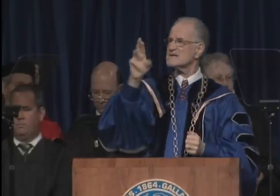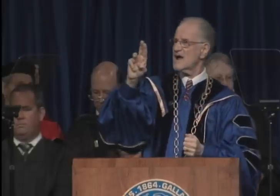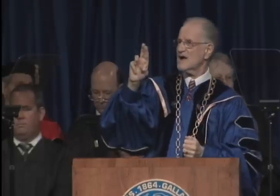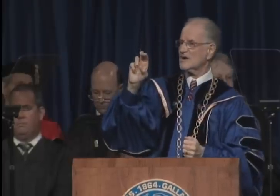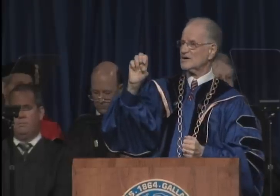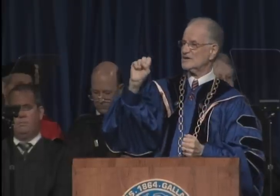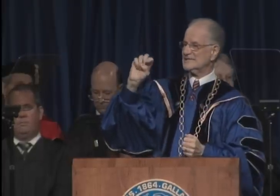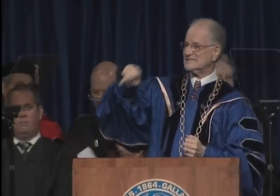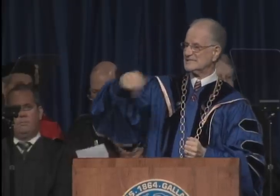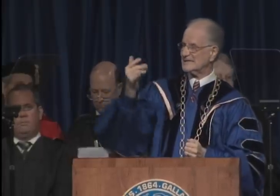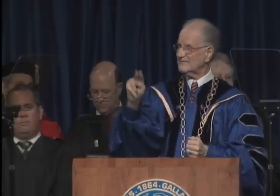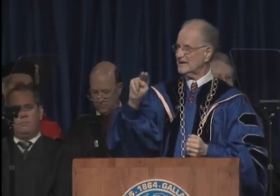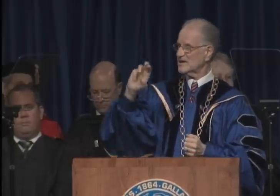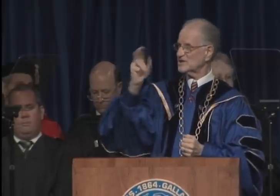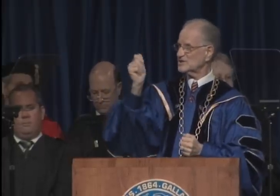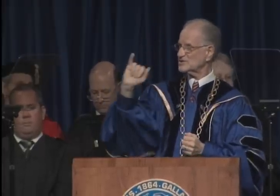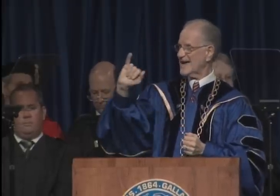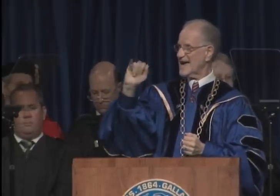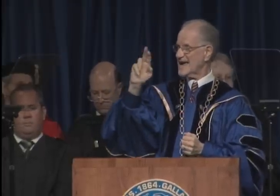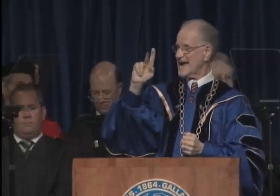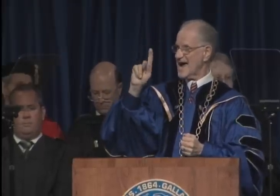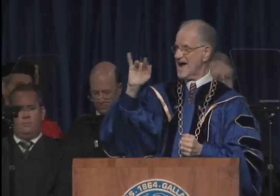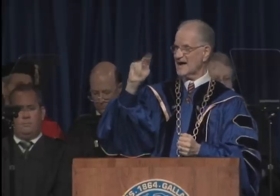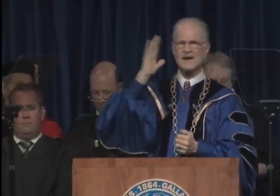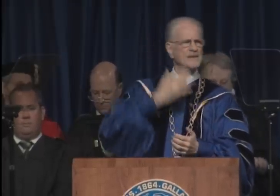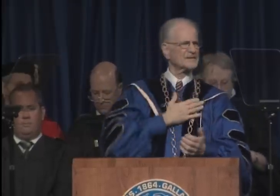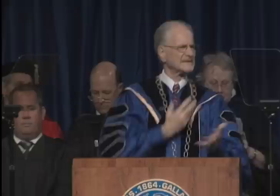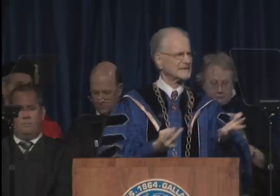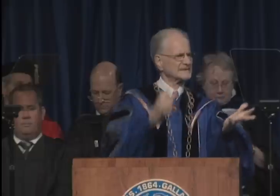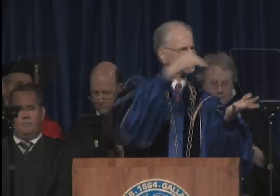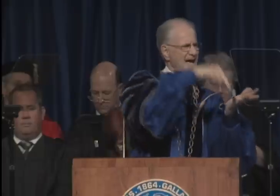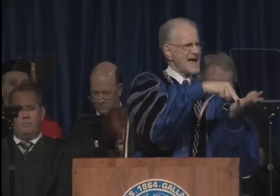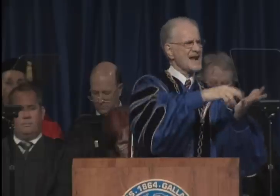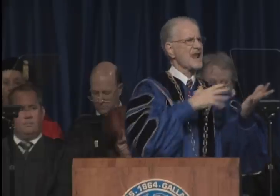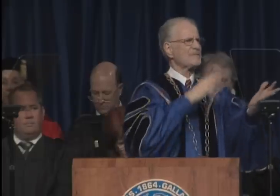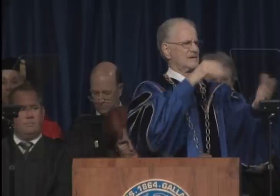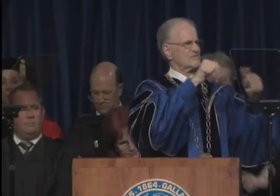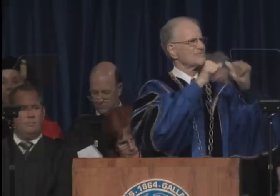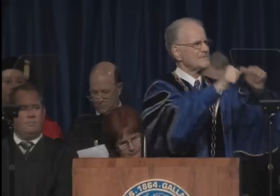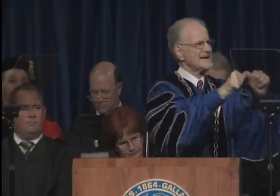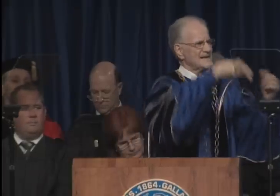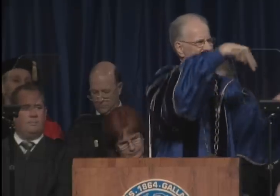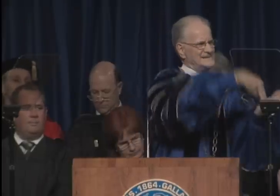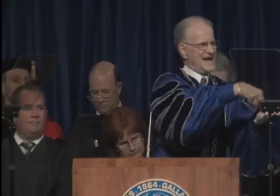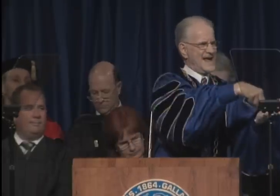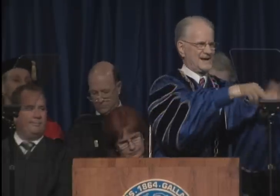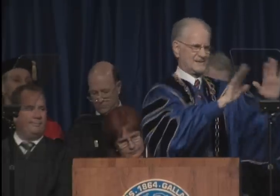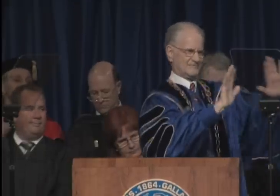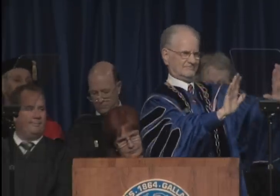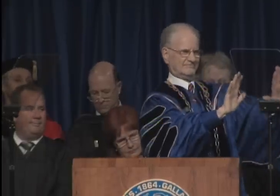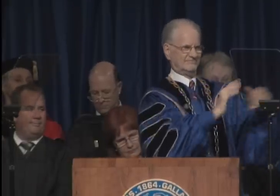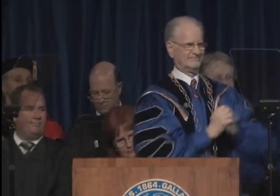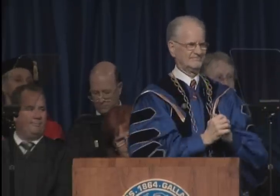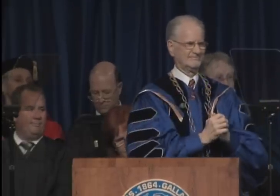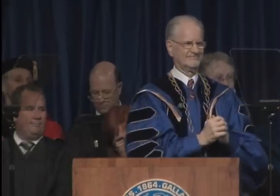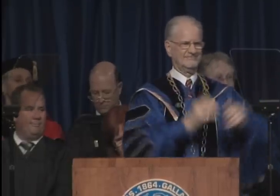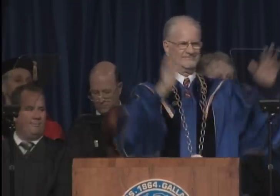Dr. Stephen Chaikind, please stand and remain standing.